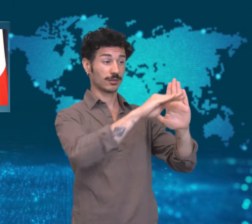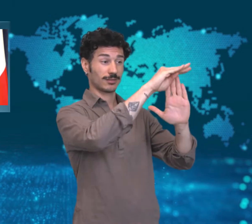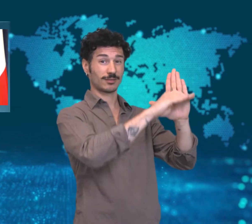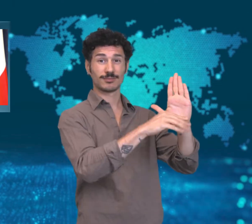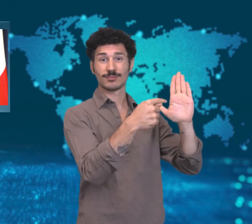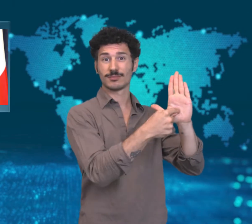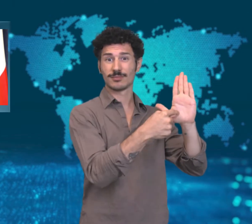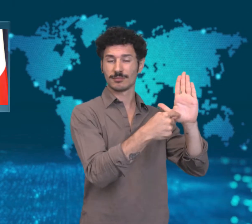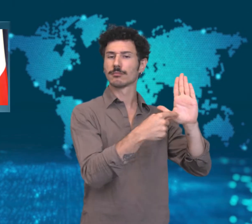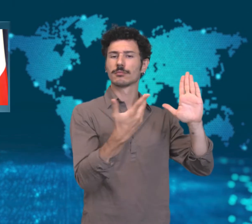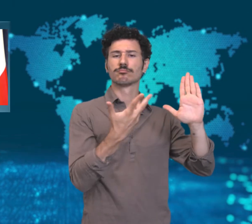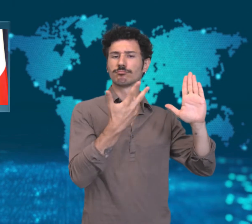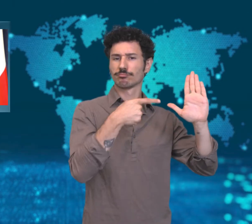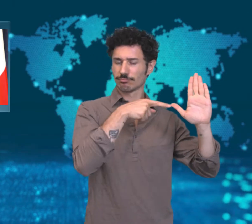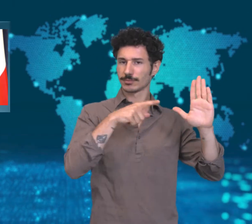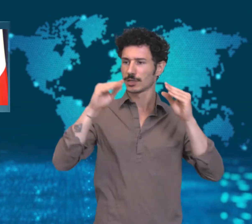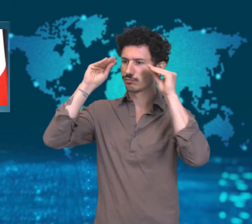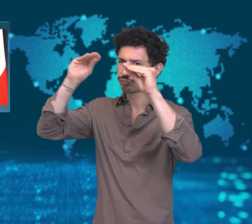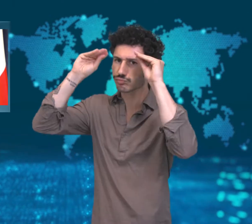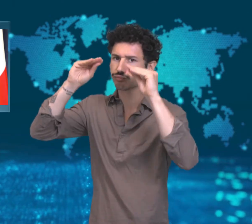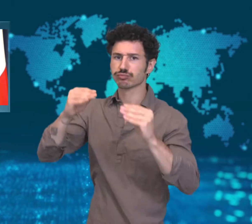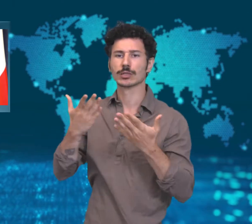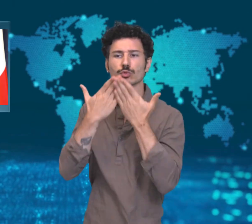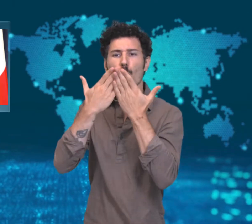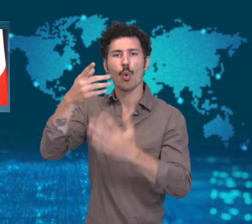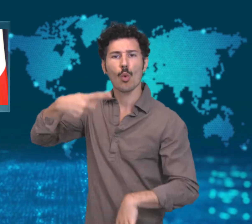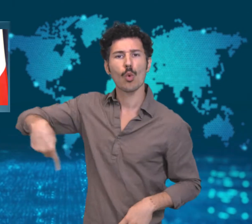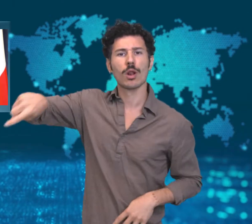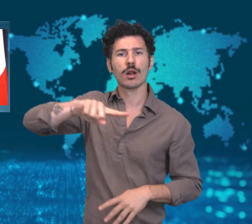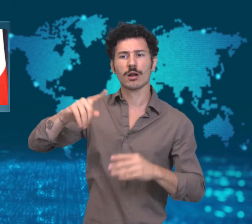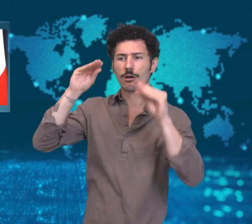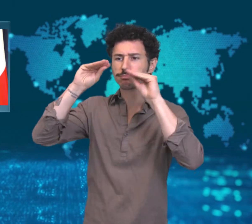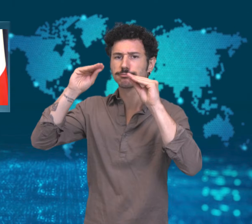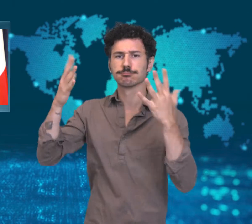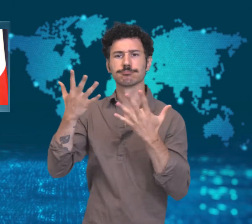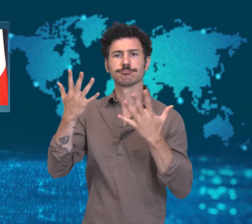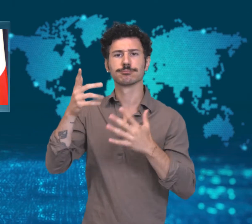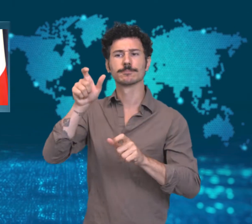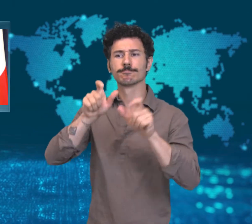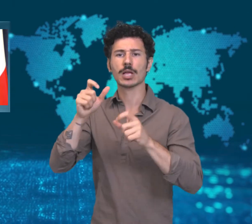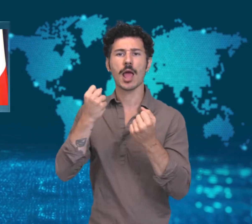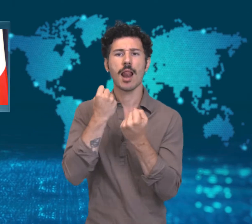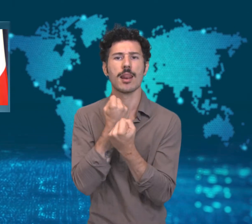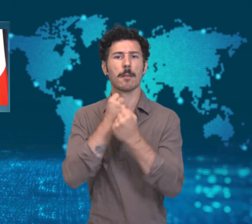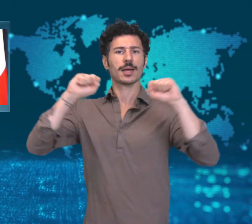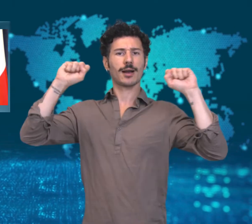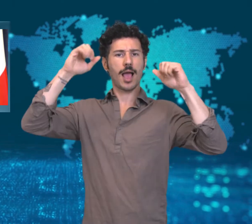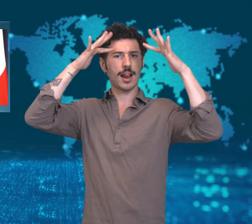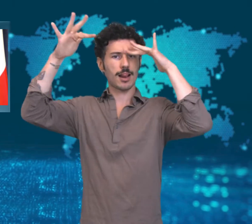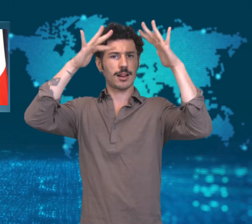and claims that the treaty does not respect religion by